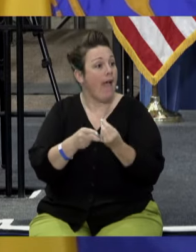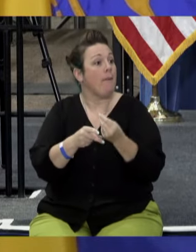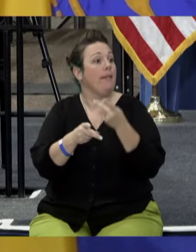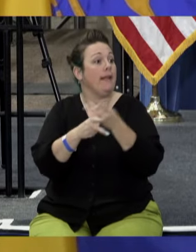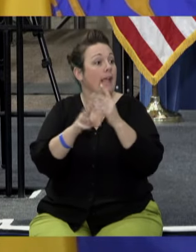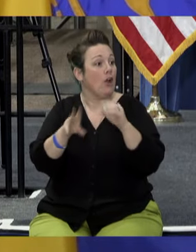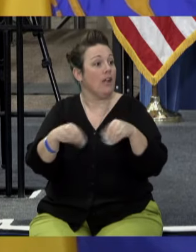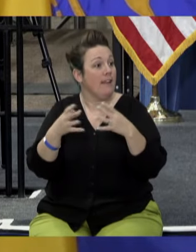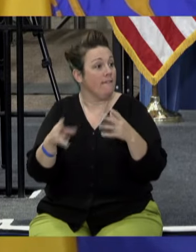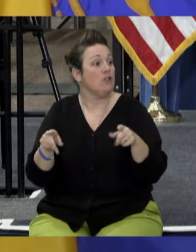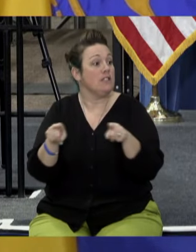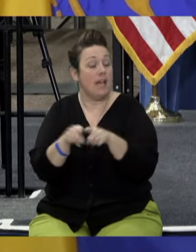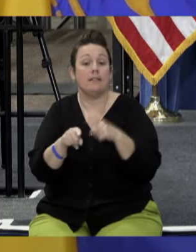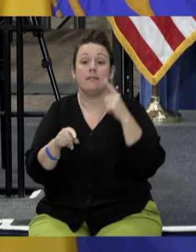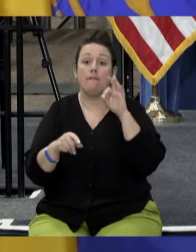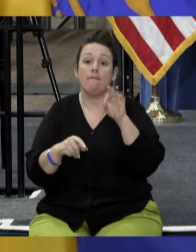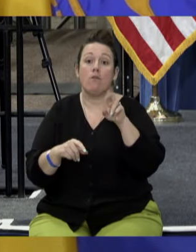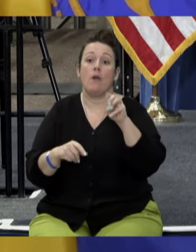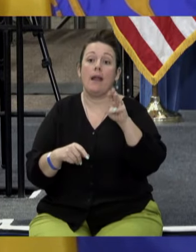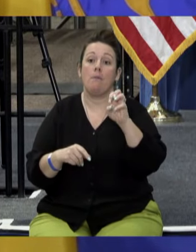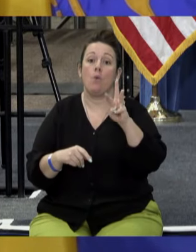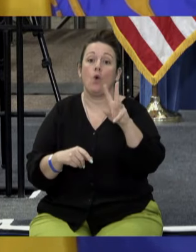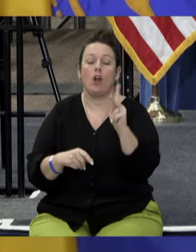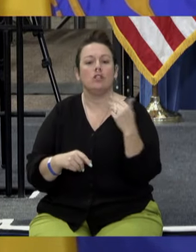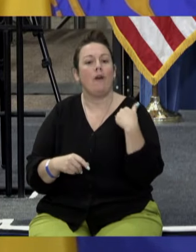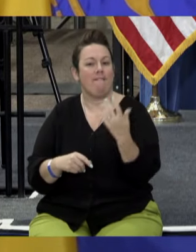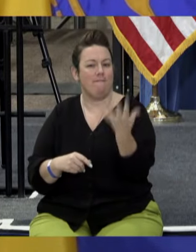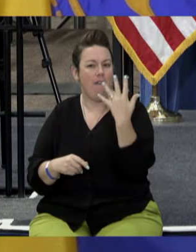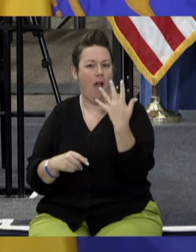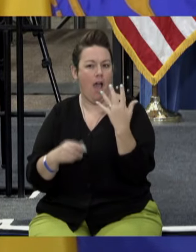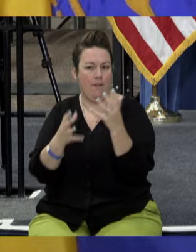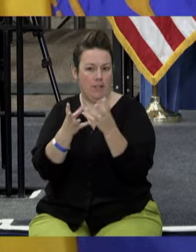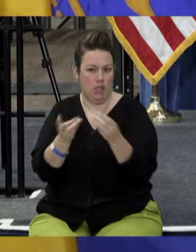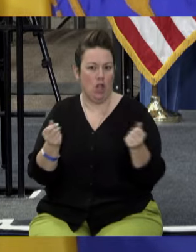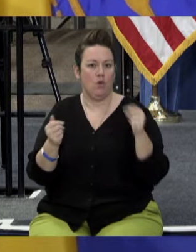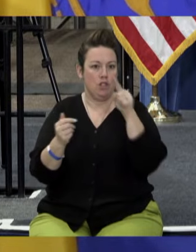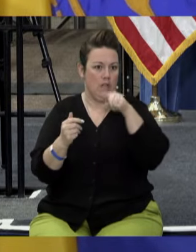talk about some solutions. Here are five solutions that the states are engaged in.